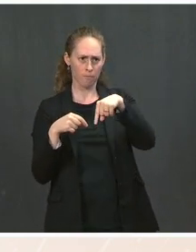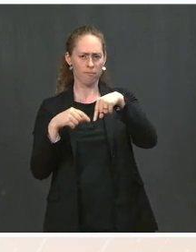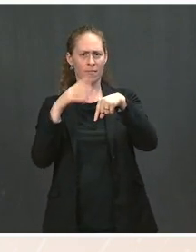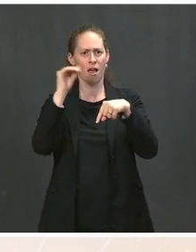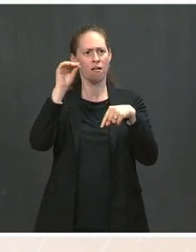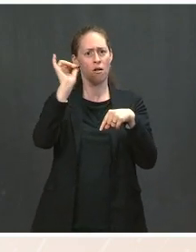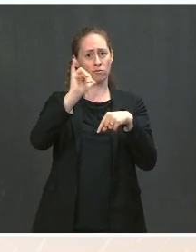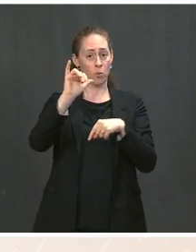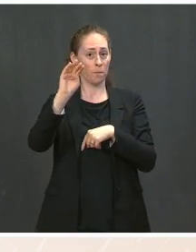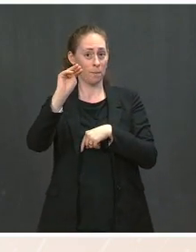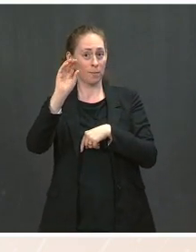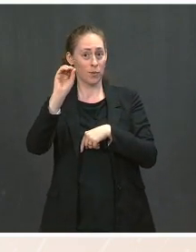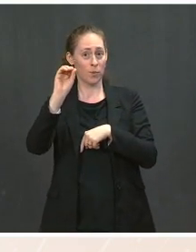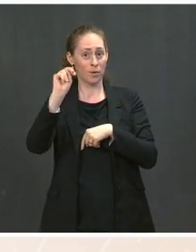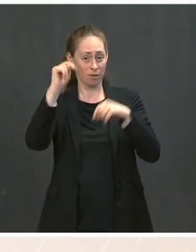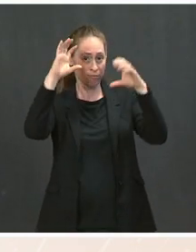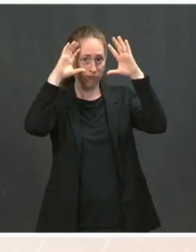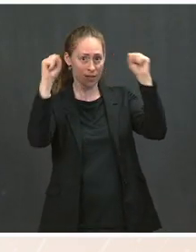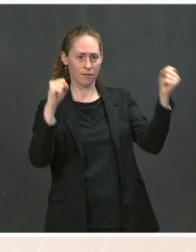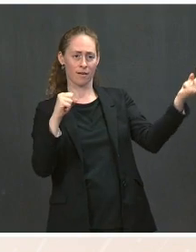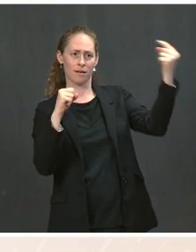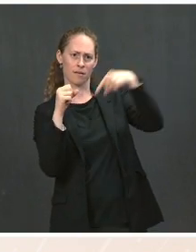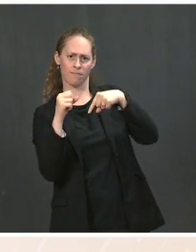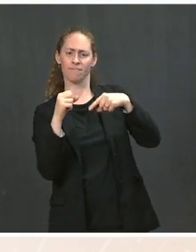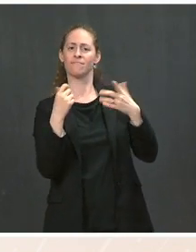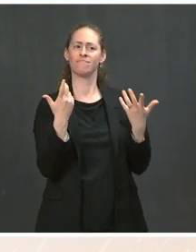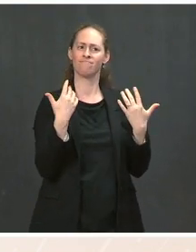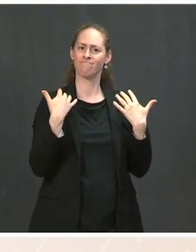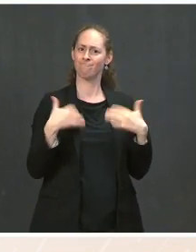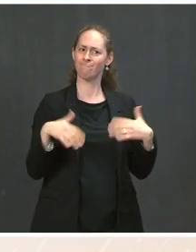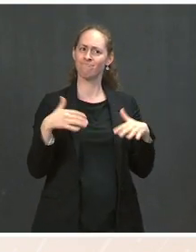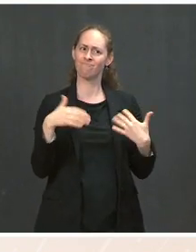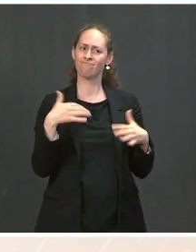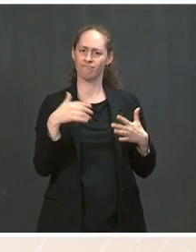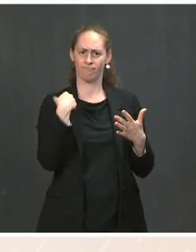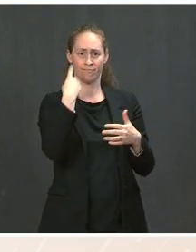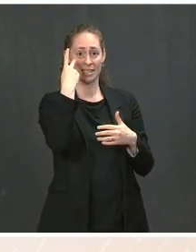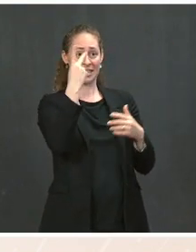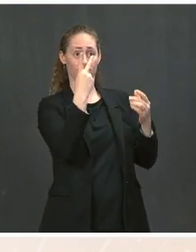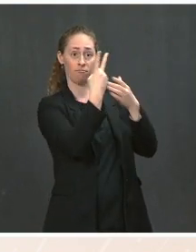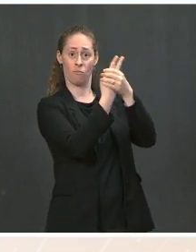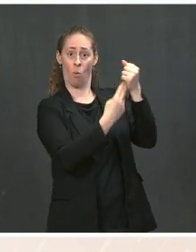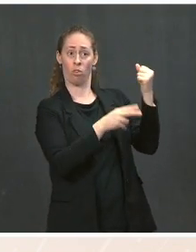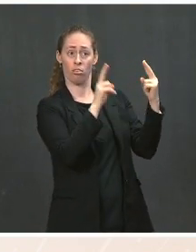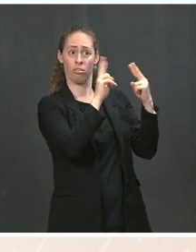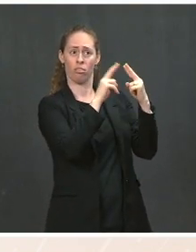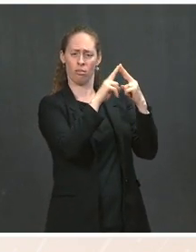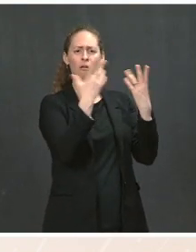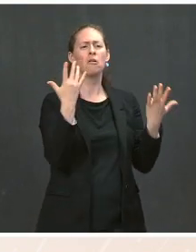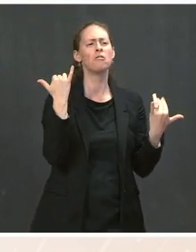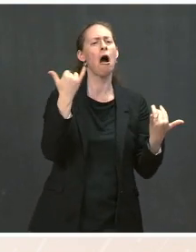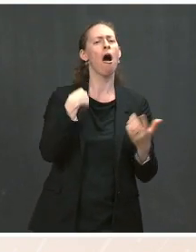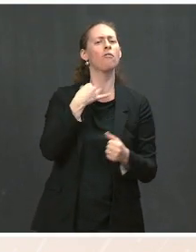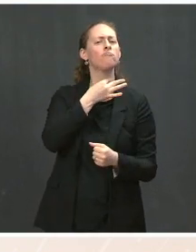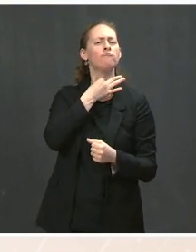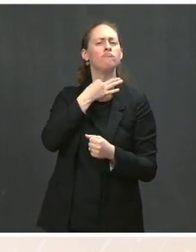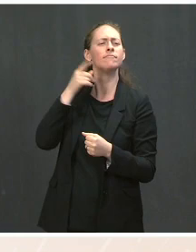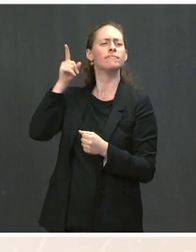I guess, just looking ahead to both of these visits, what message is the President trying to send? And, in a sense, is elevating --